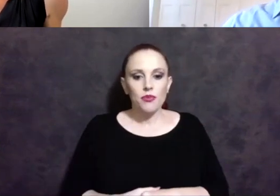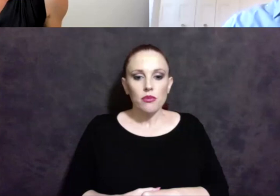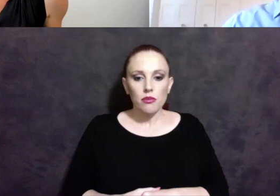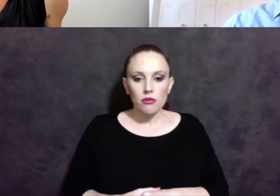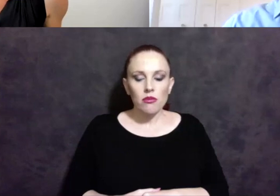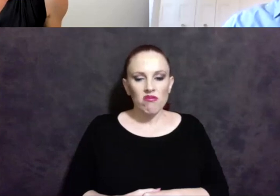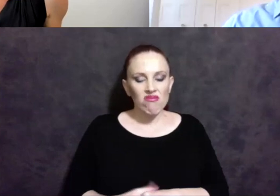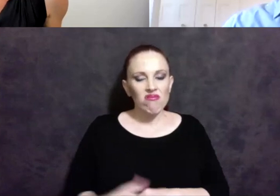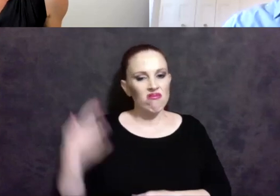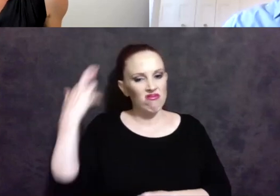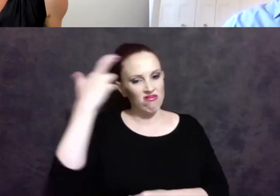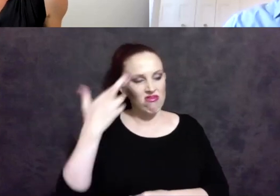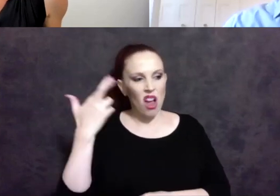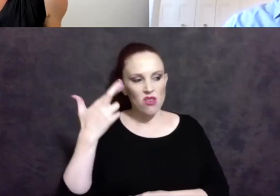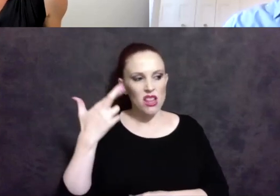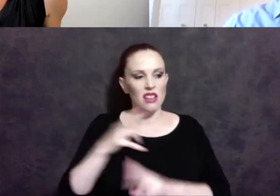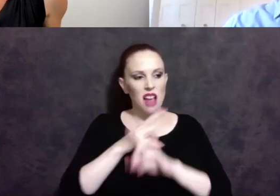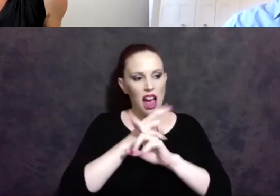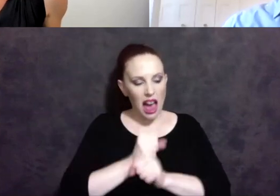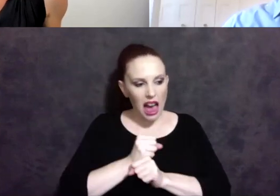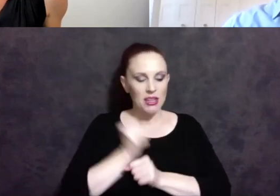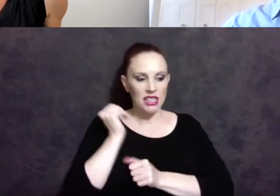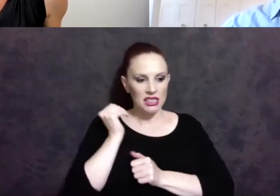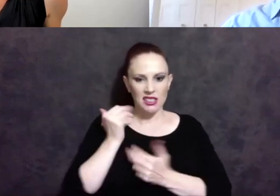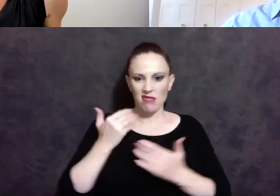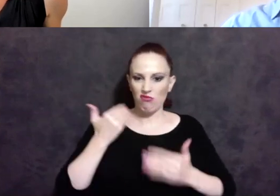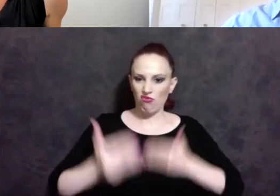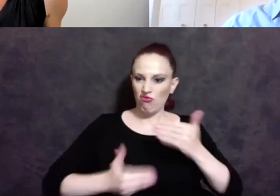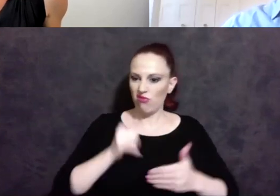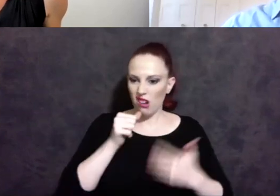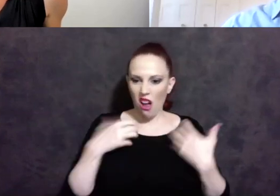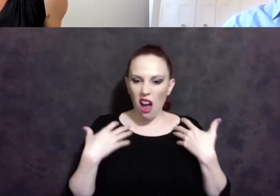that these habits and patterns were just unhealthy and often a lot of self harm in a variety